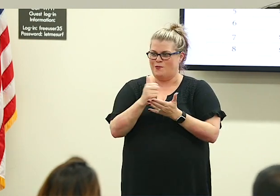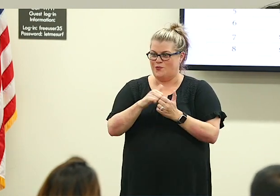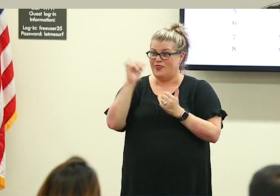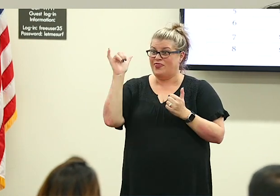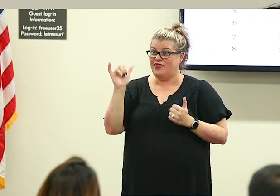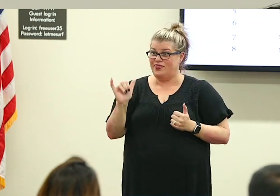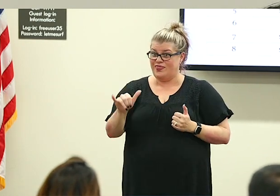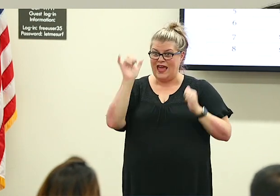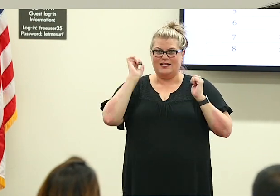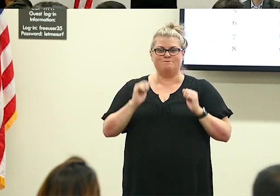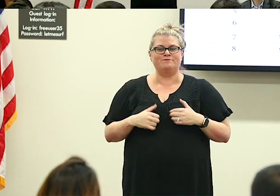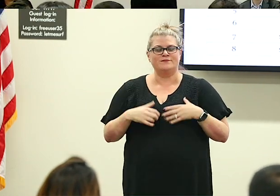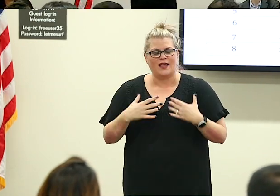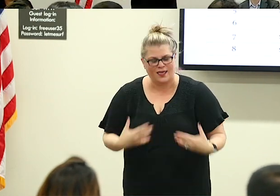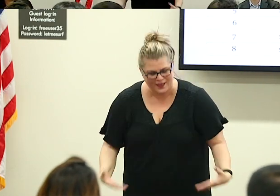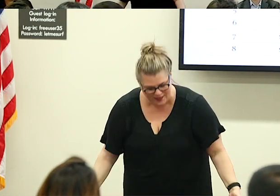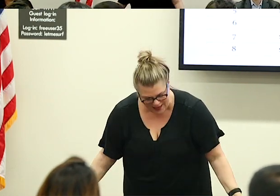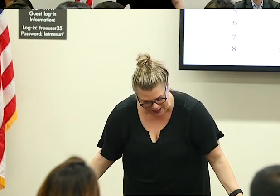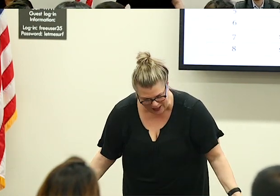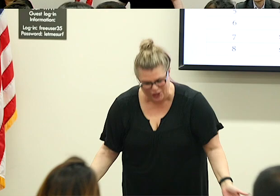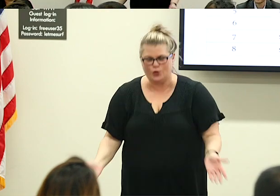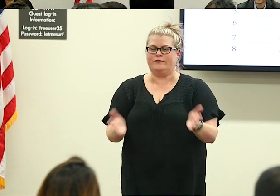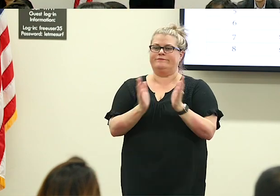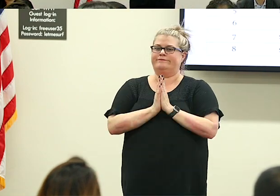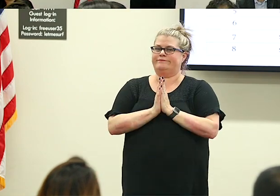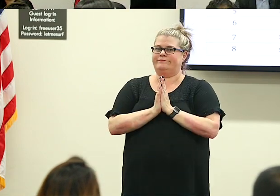Okay, well thank you for attending. Thank you.